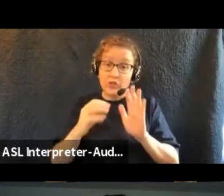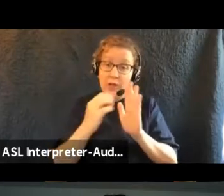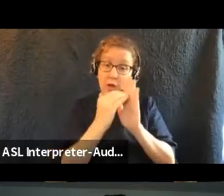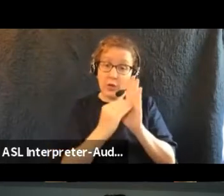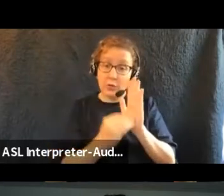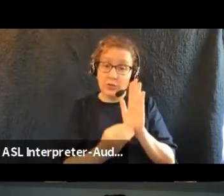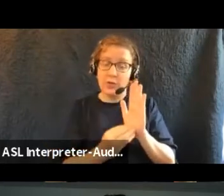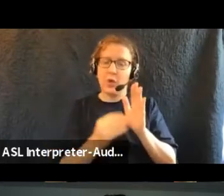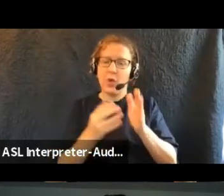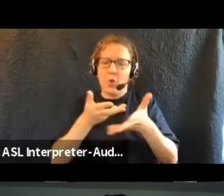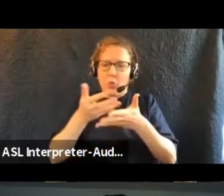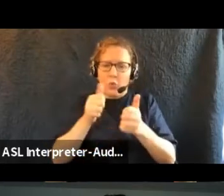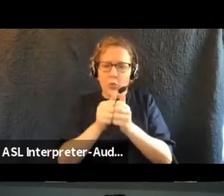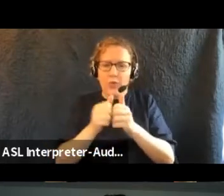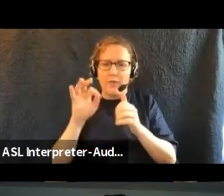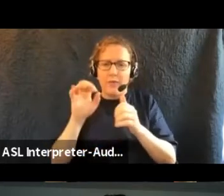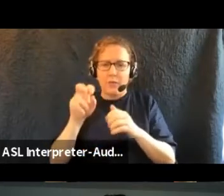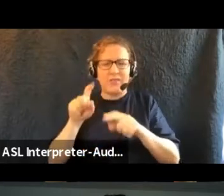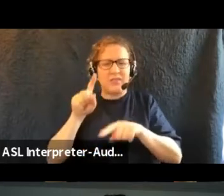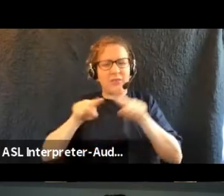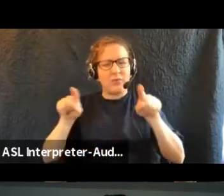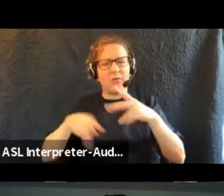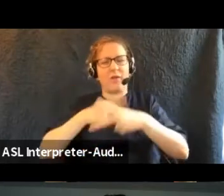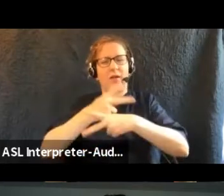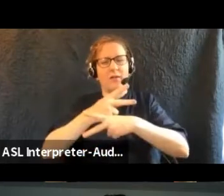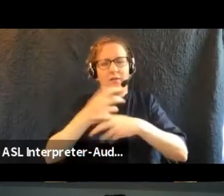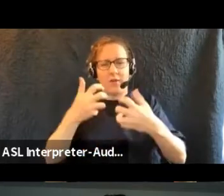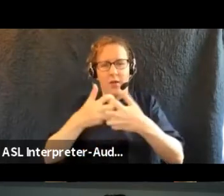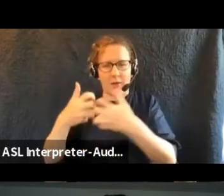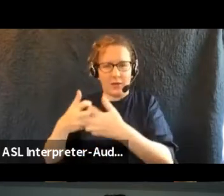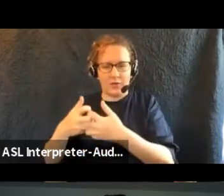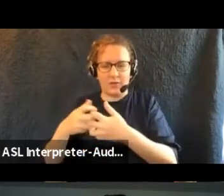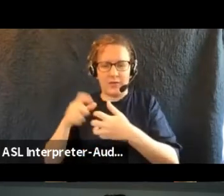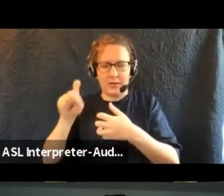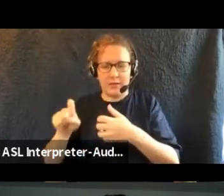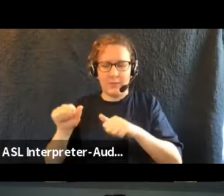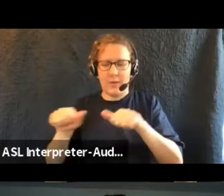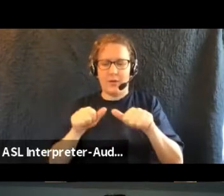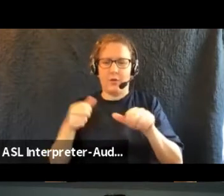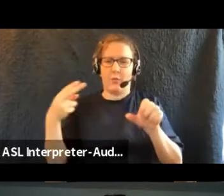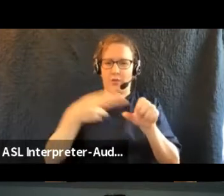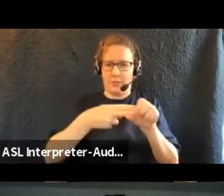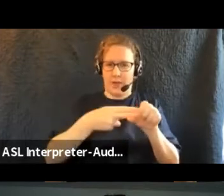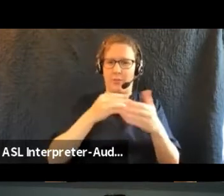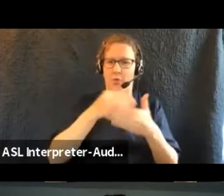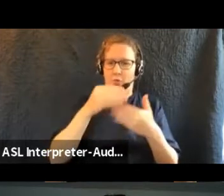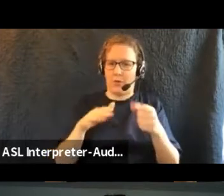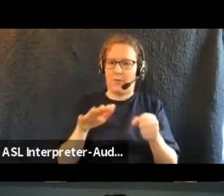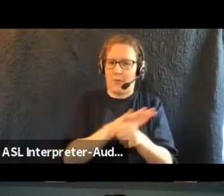types of accommodations that they need in order to be able to participate in the program as fully as possible.